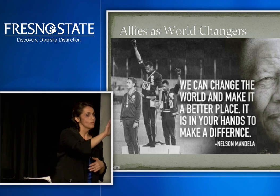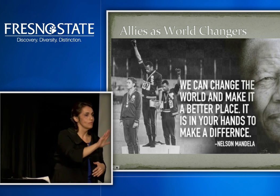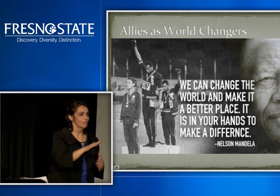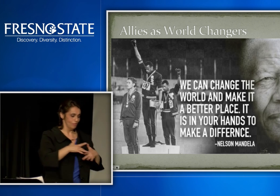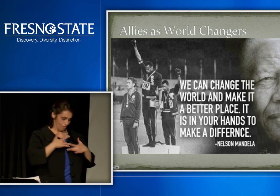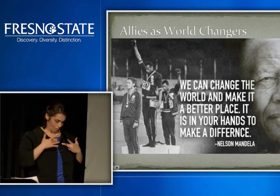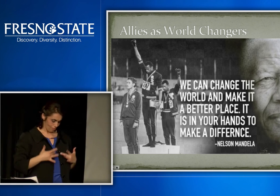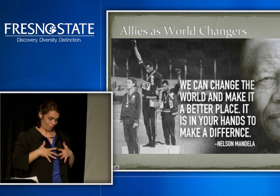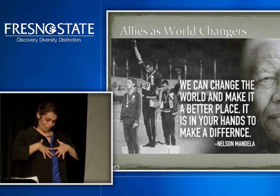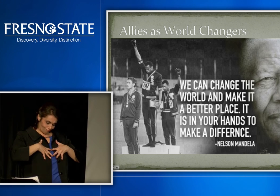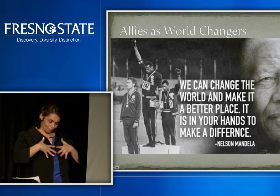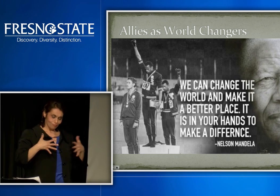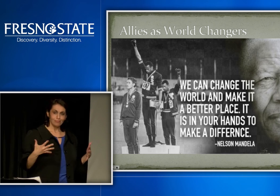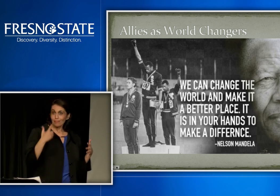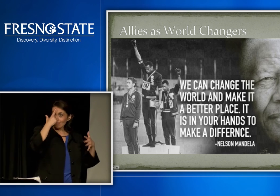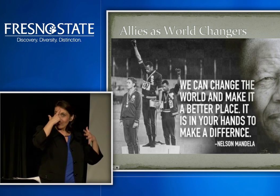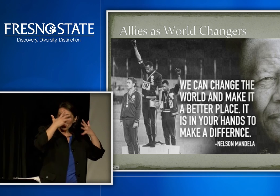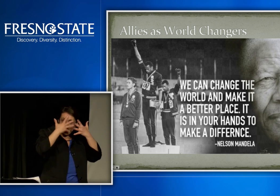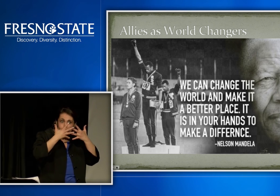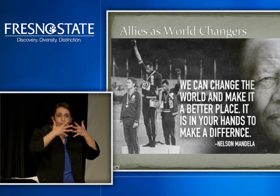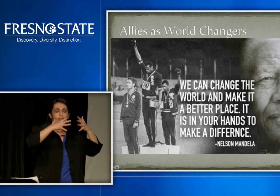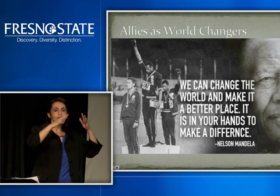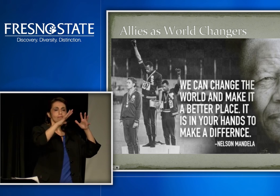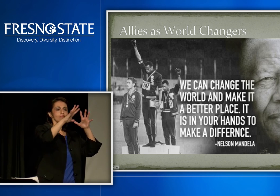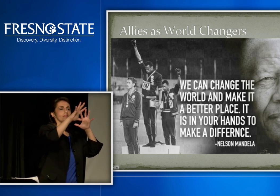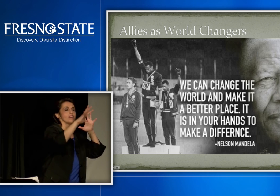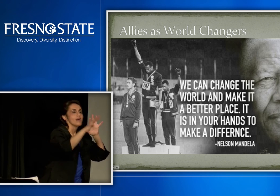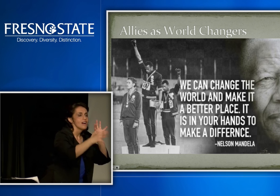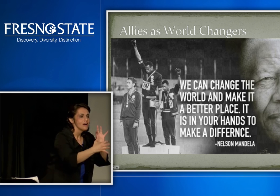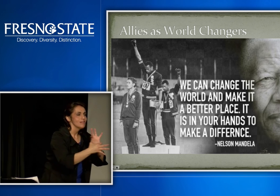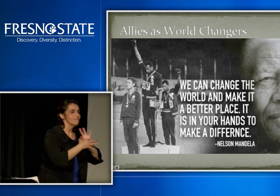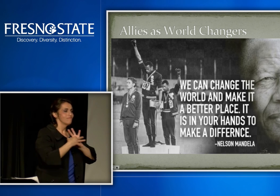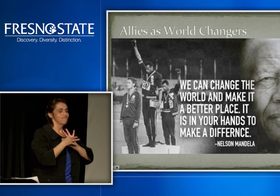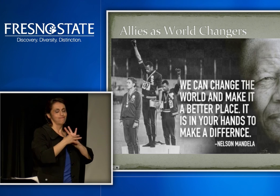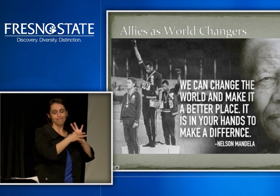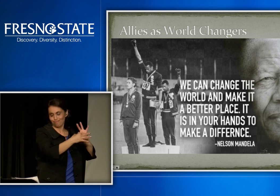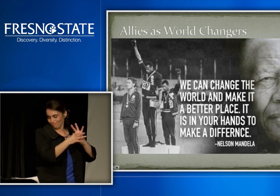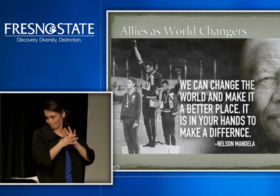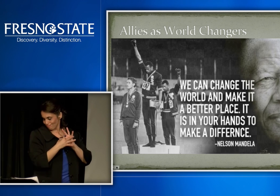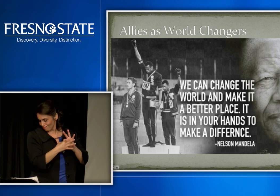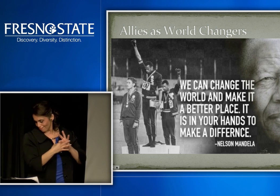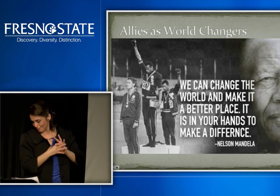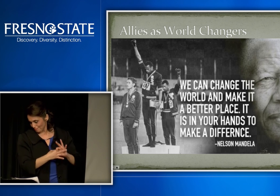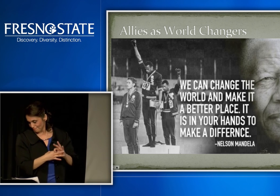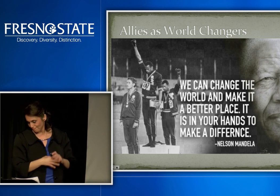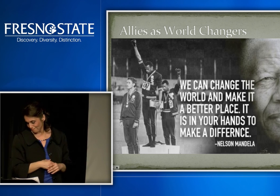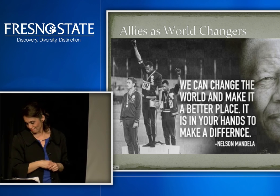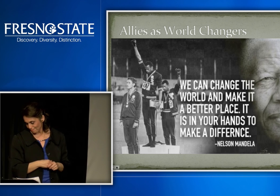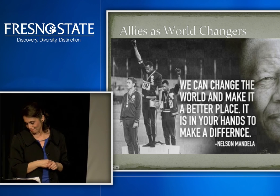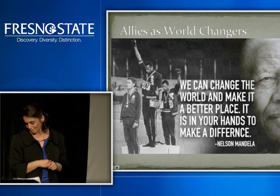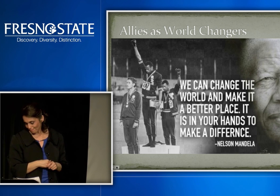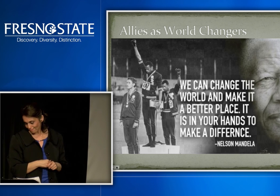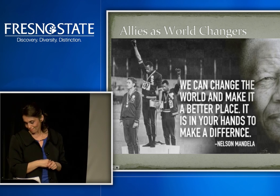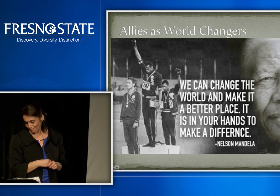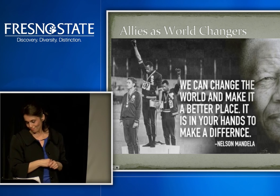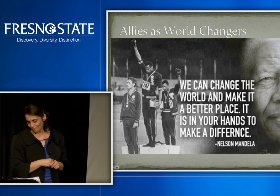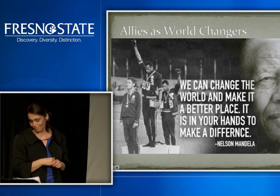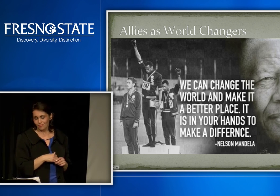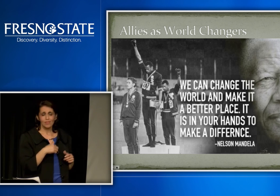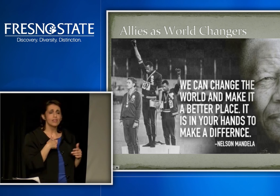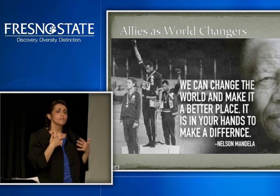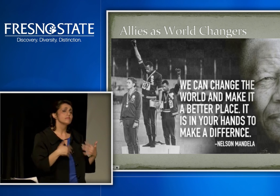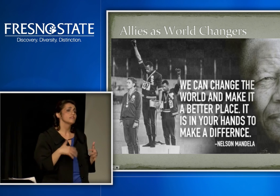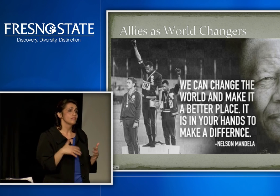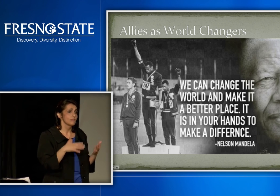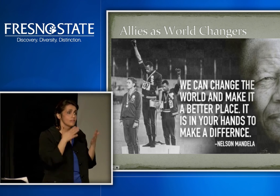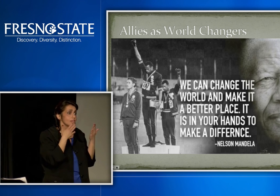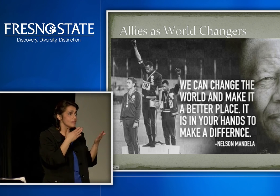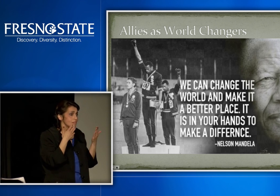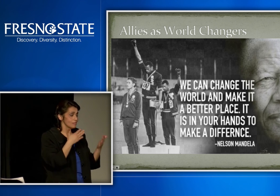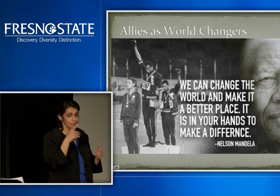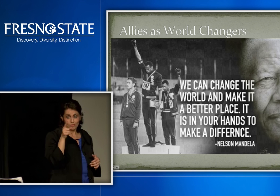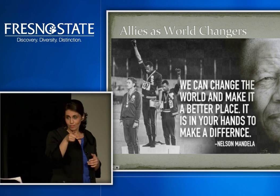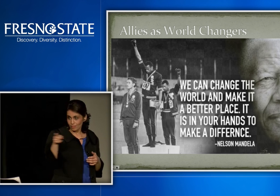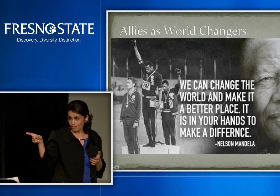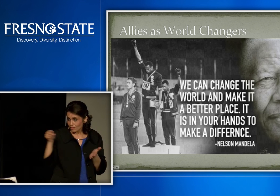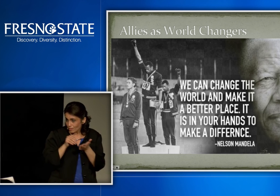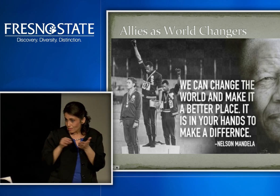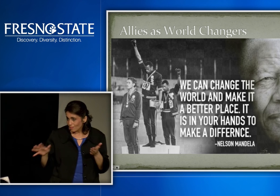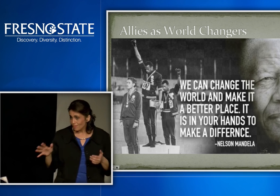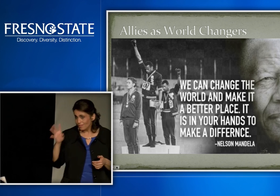You can build bridges with your open mind, with your heart, with your attitude.